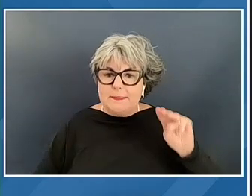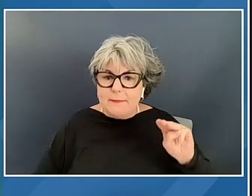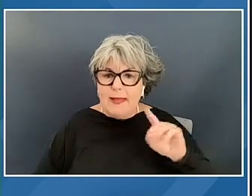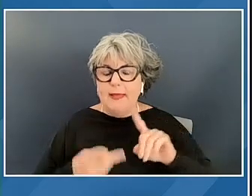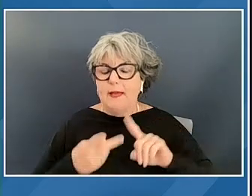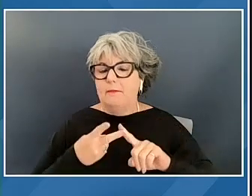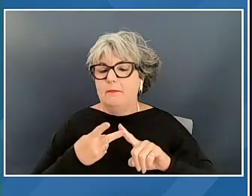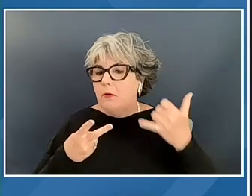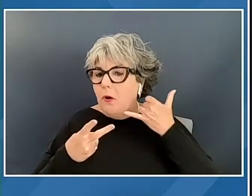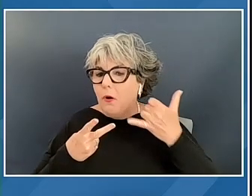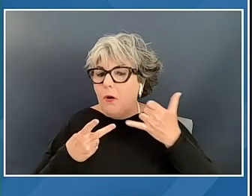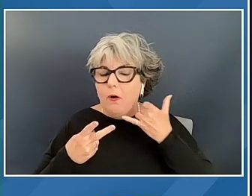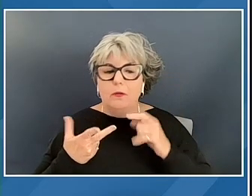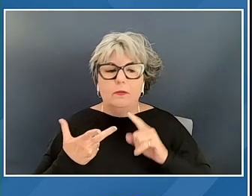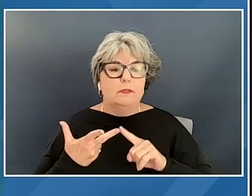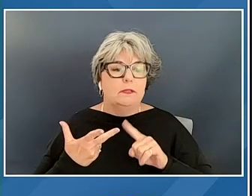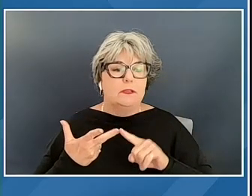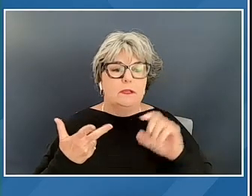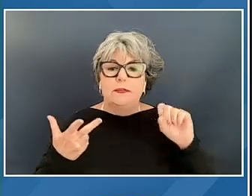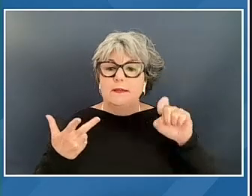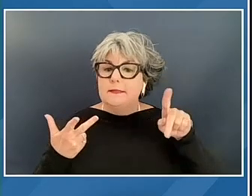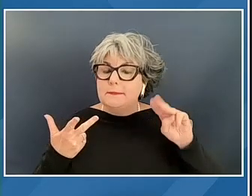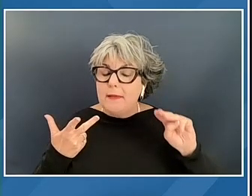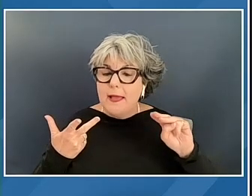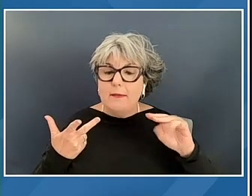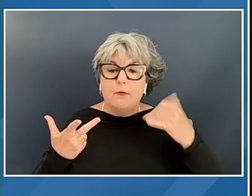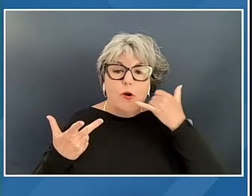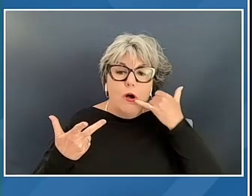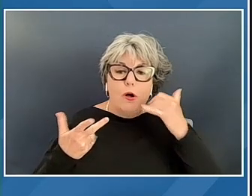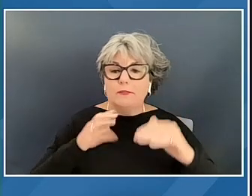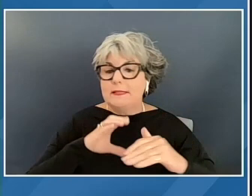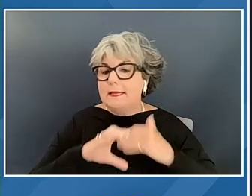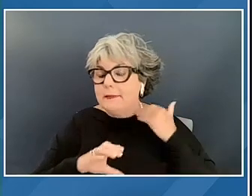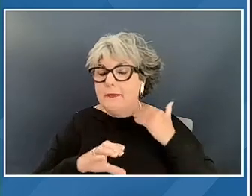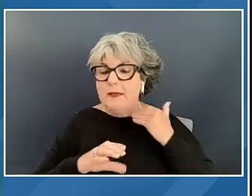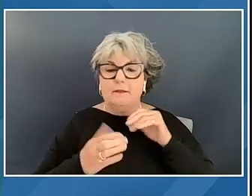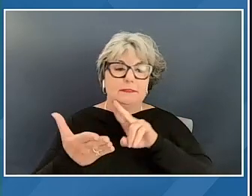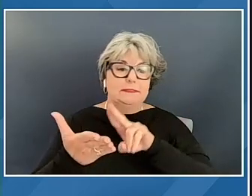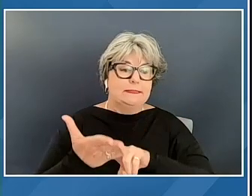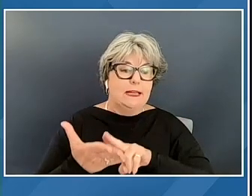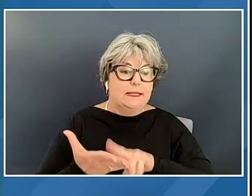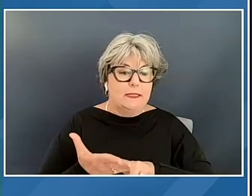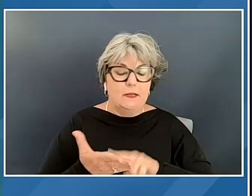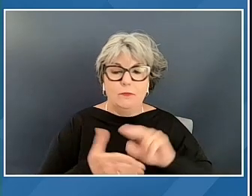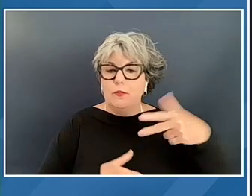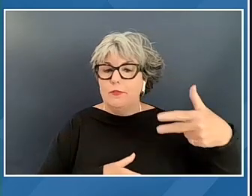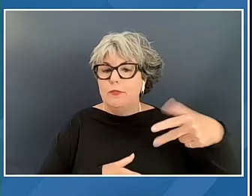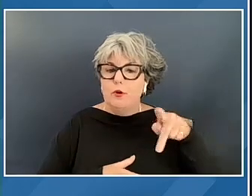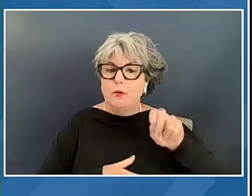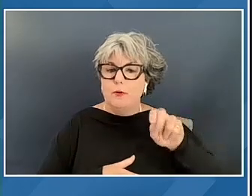get them. Spam calls, spam emails, lots of people who are signed up with third parties, essentially scammers, student loan